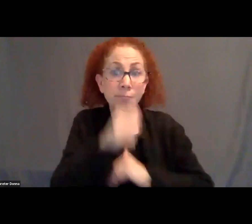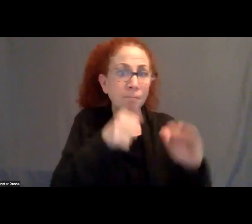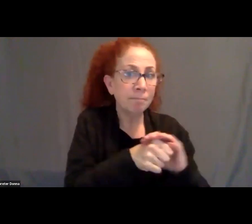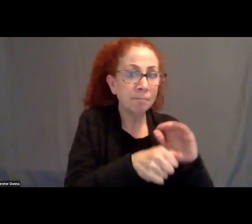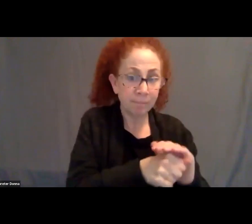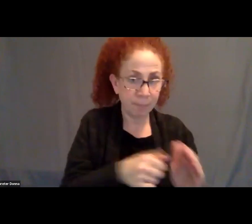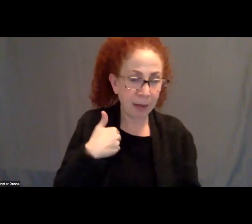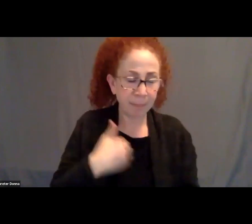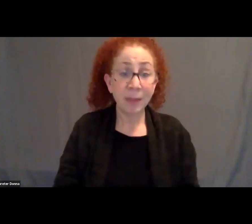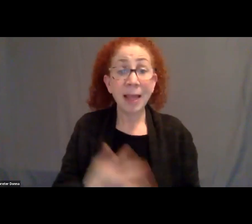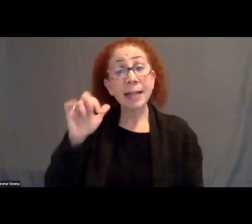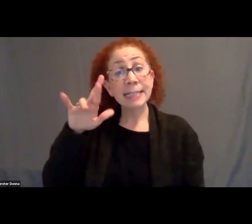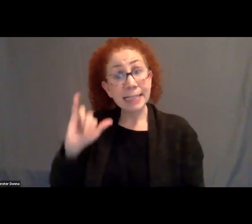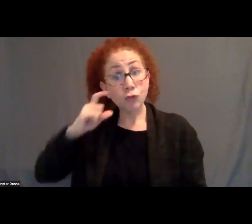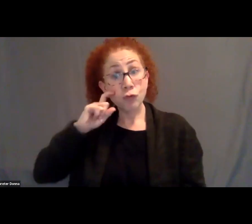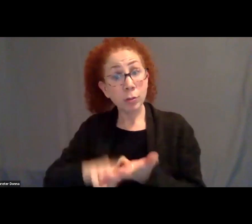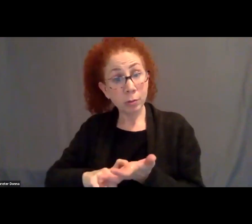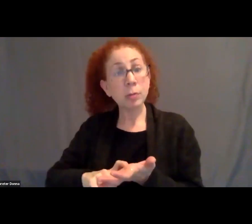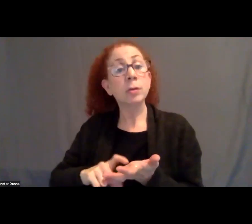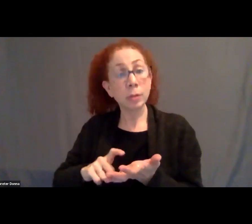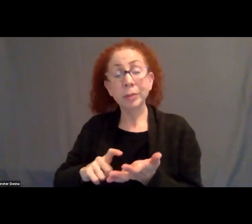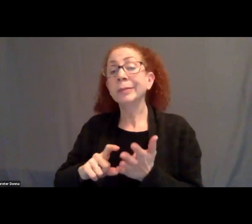The 19th century witnessed surreptitious trading